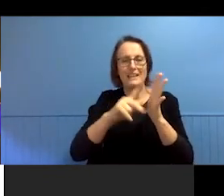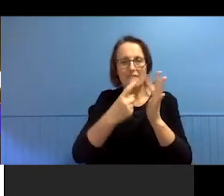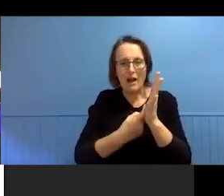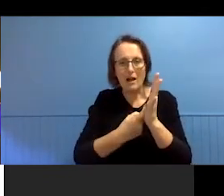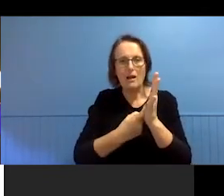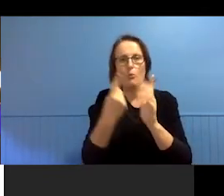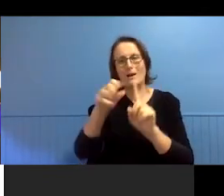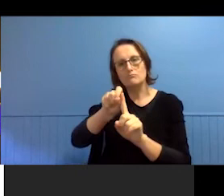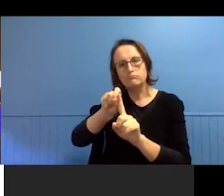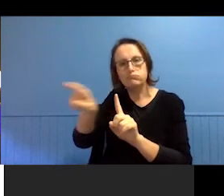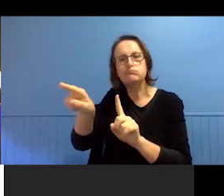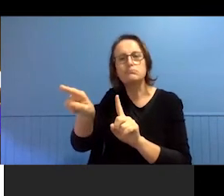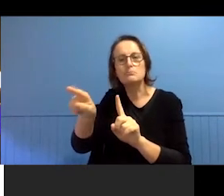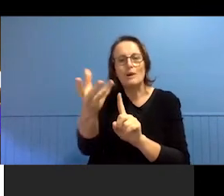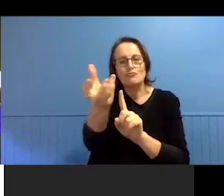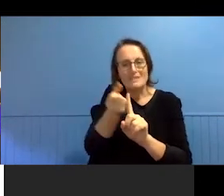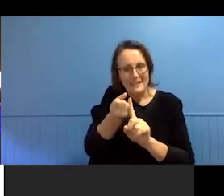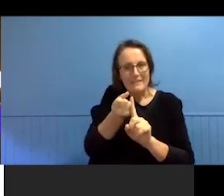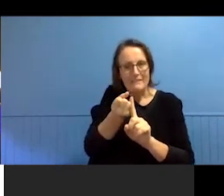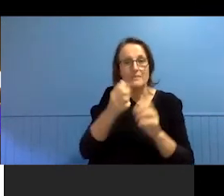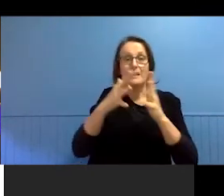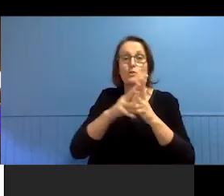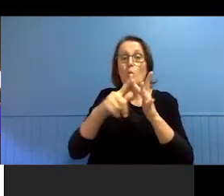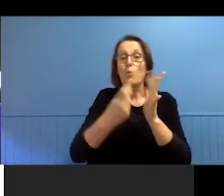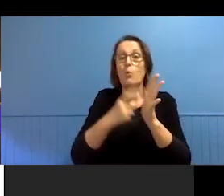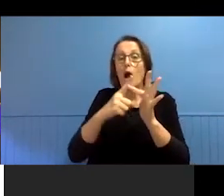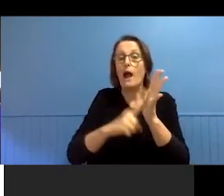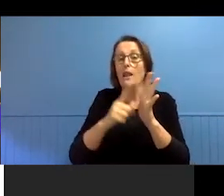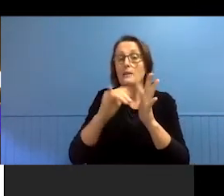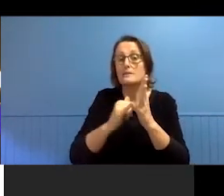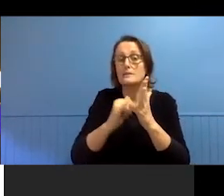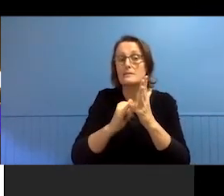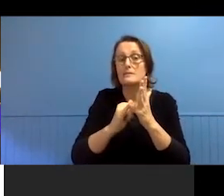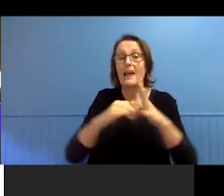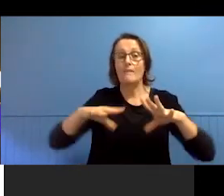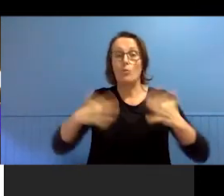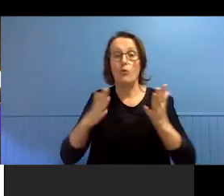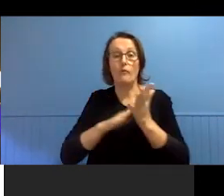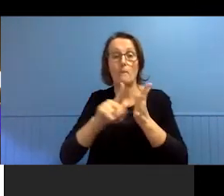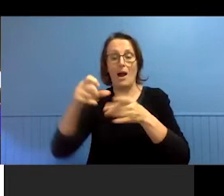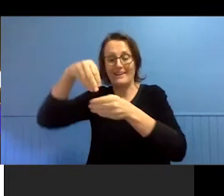pieces of equipment. They are wireless and the - one of them act lig has a microphone built into it and the other one is the receiver as